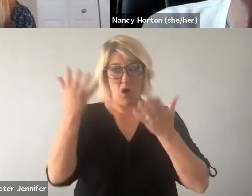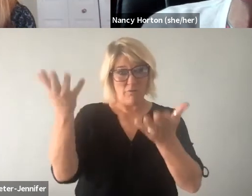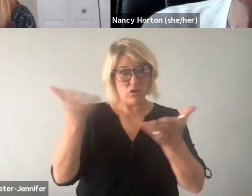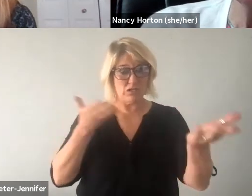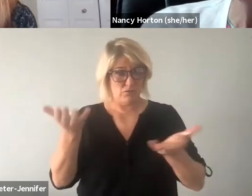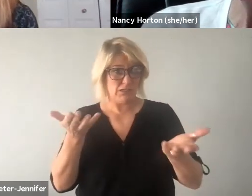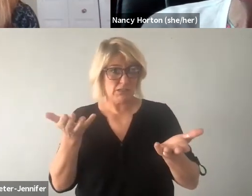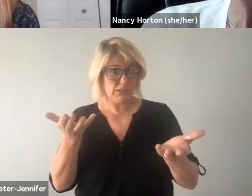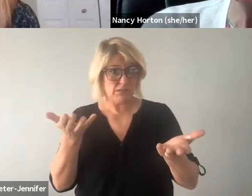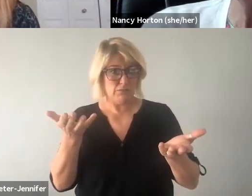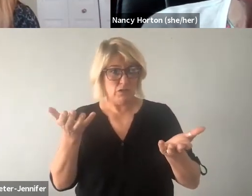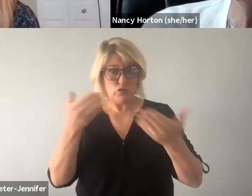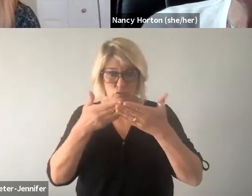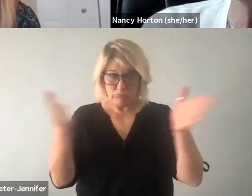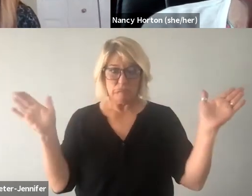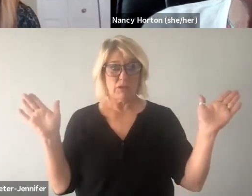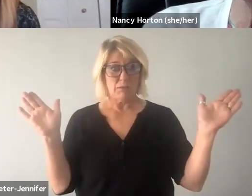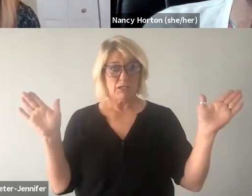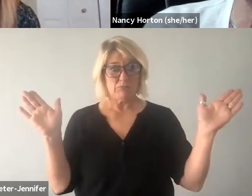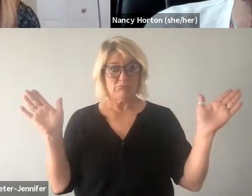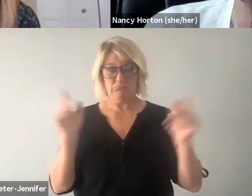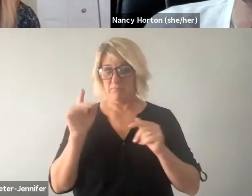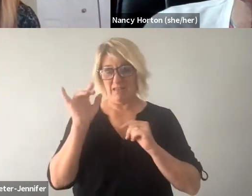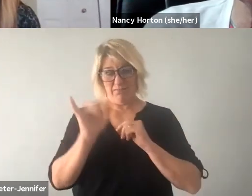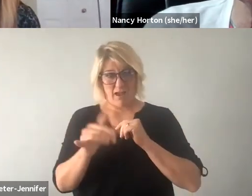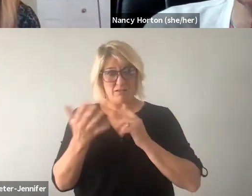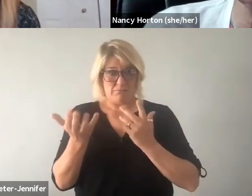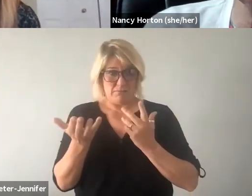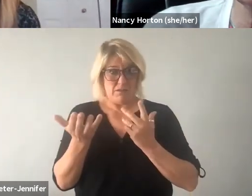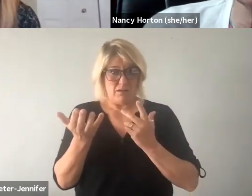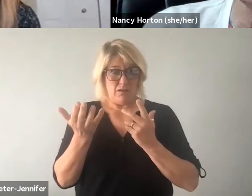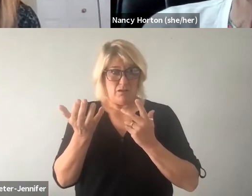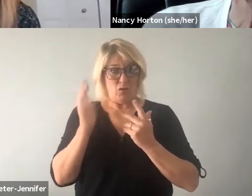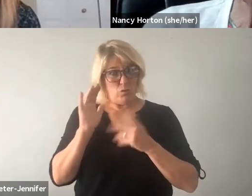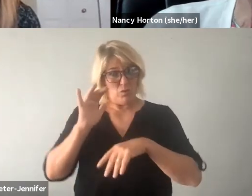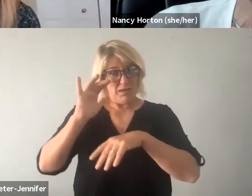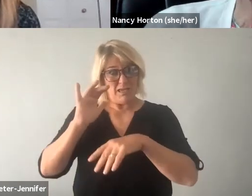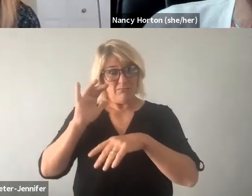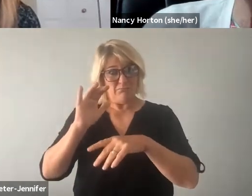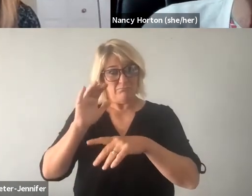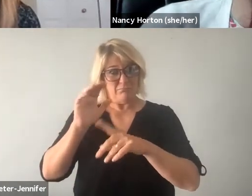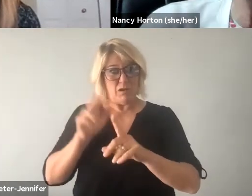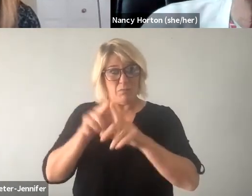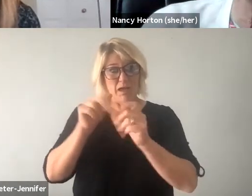done by a state or local government or a private business that's offering these services to the -- to the general